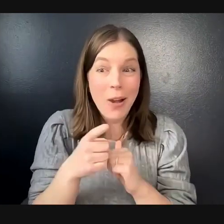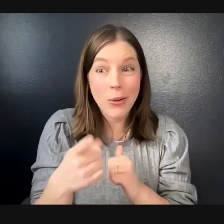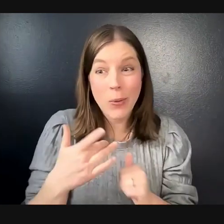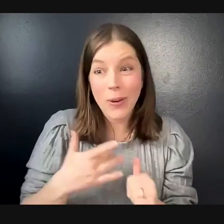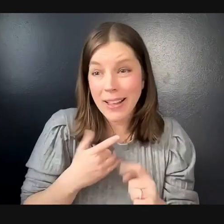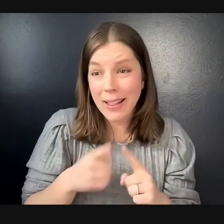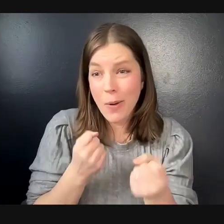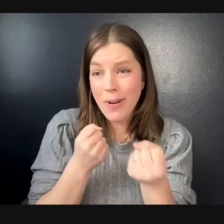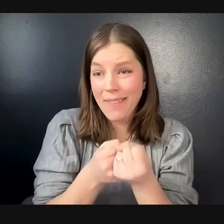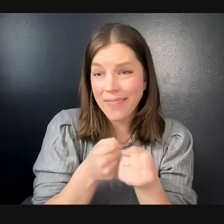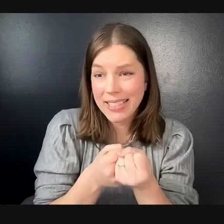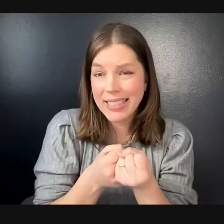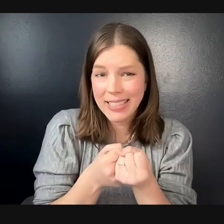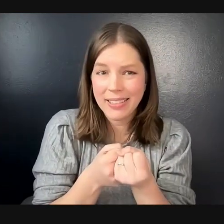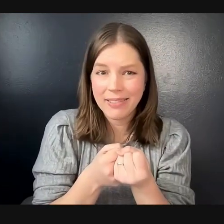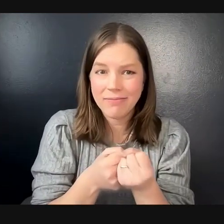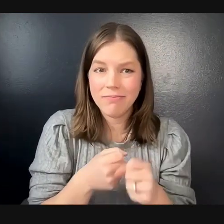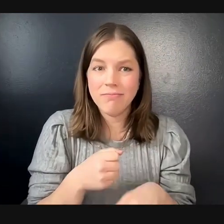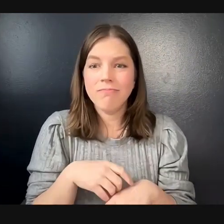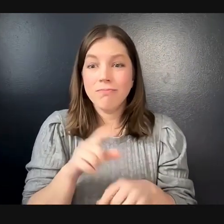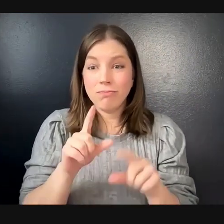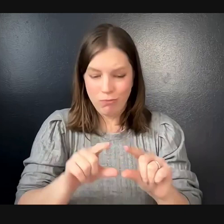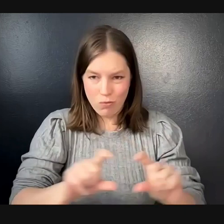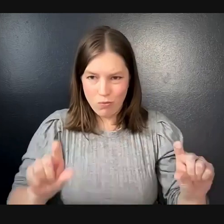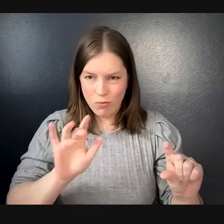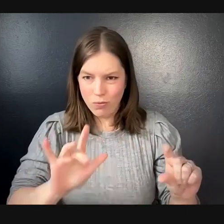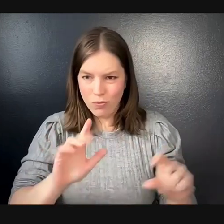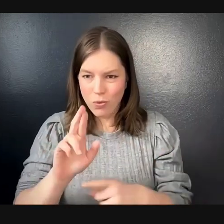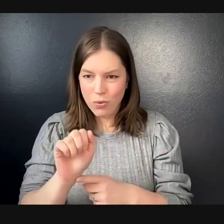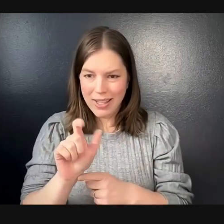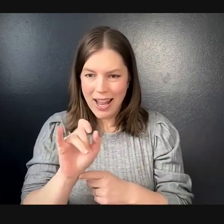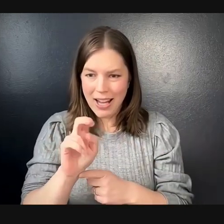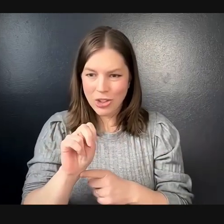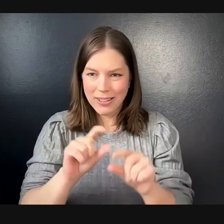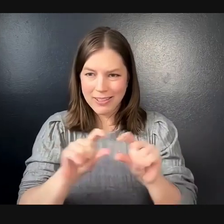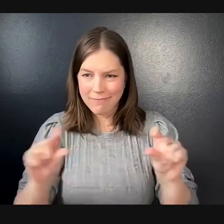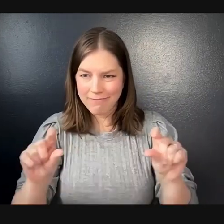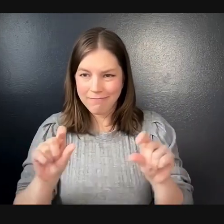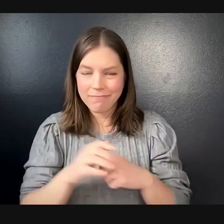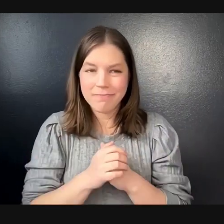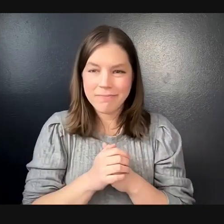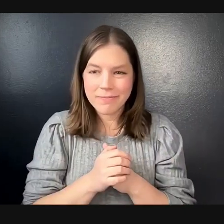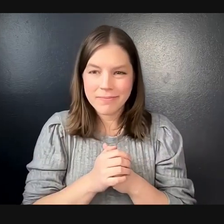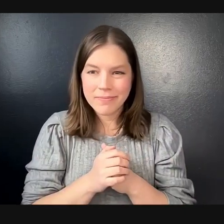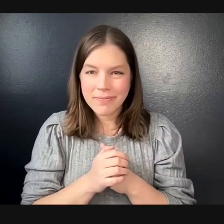how you are feeling about advocating for your access. Again, using those Reaction buttons.